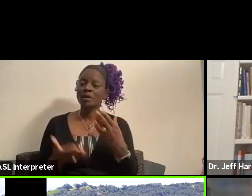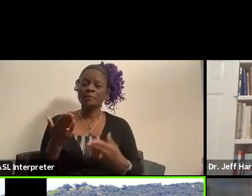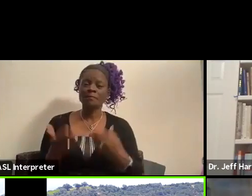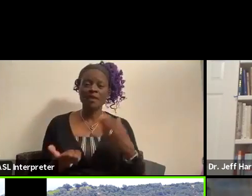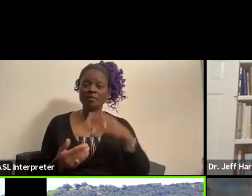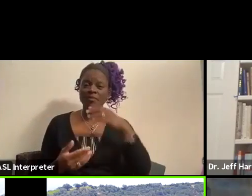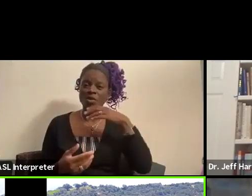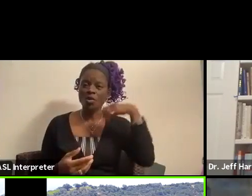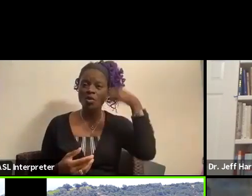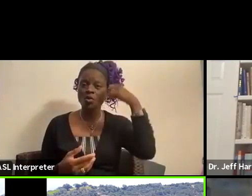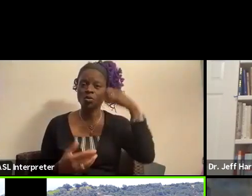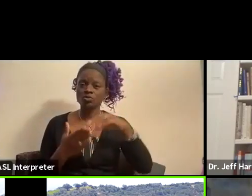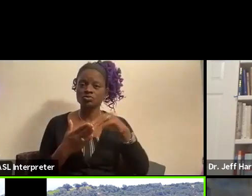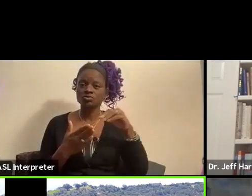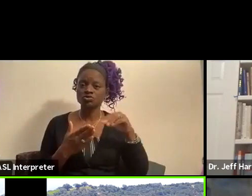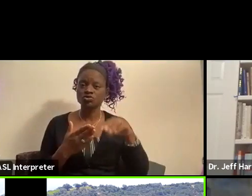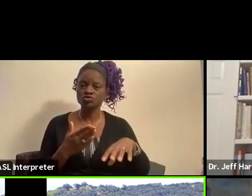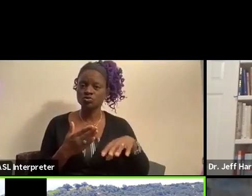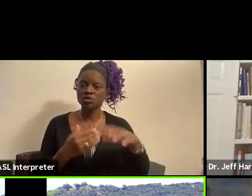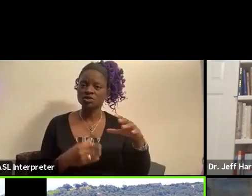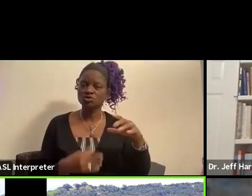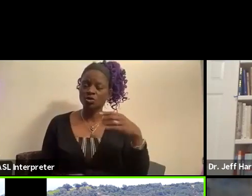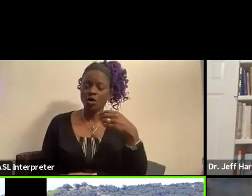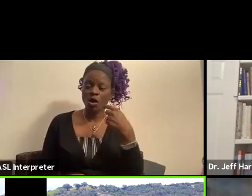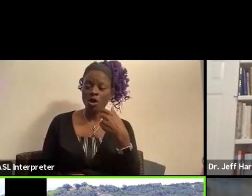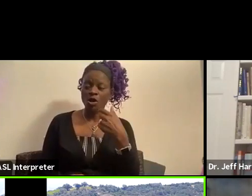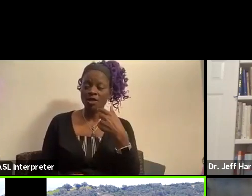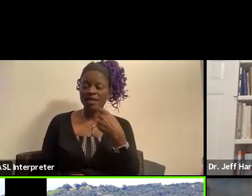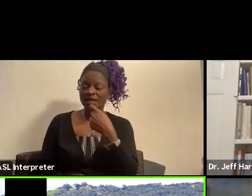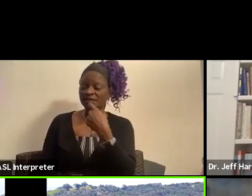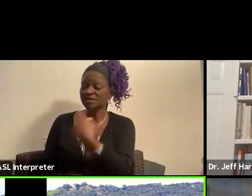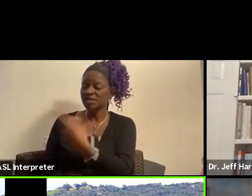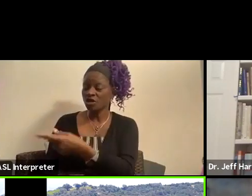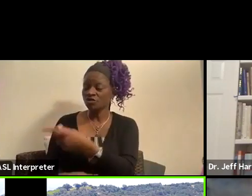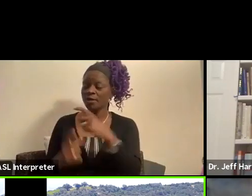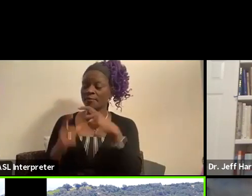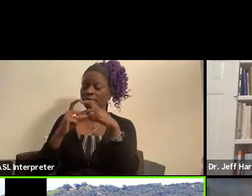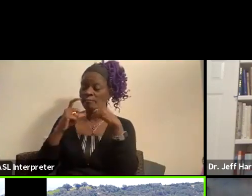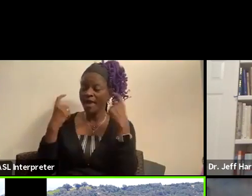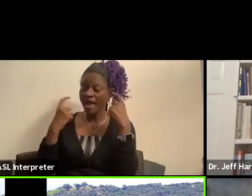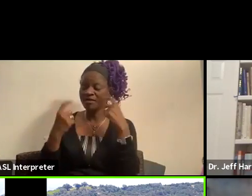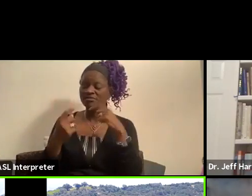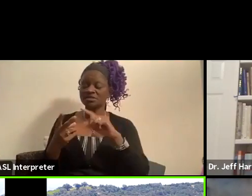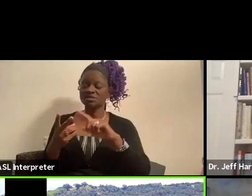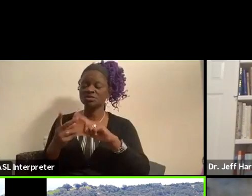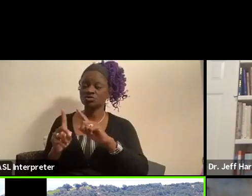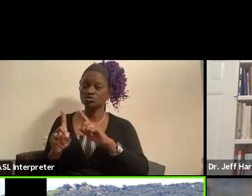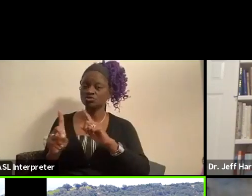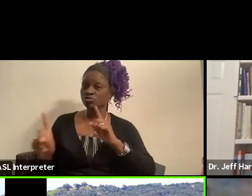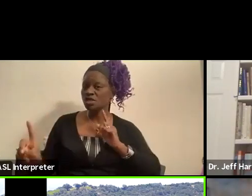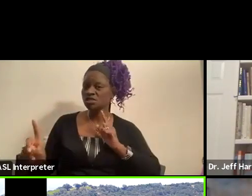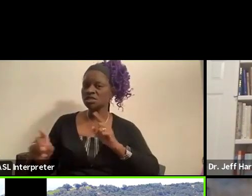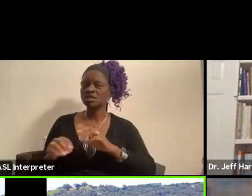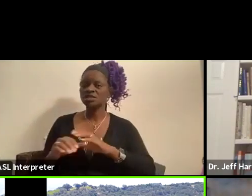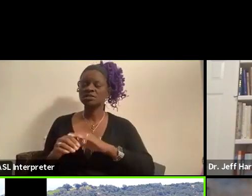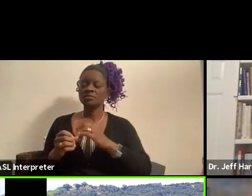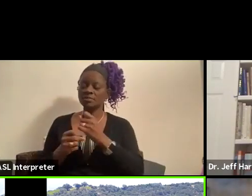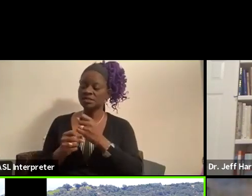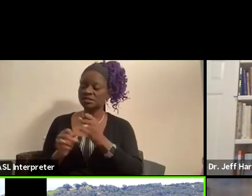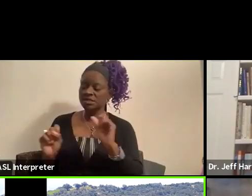are better to convince them to wear masks and practice safety protocols and they may be better to manage.